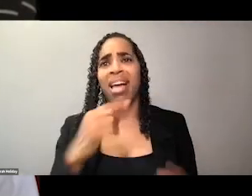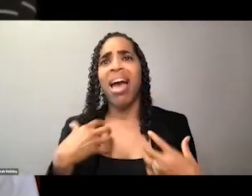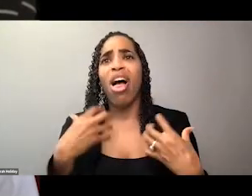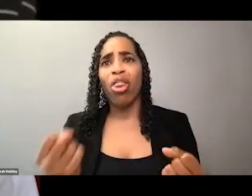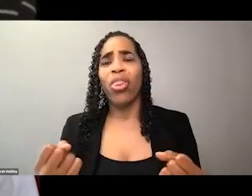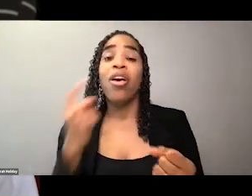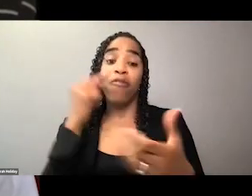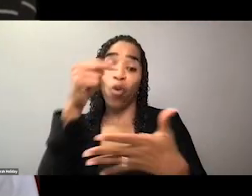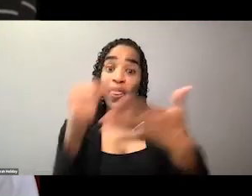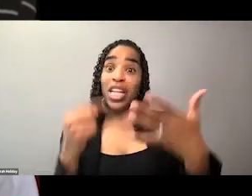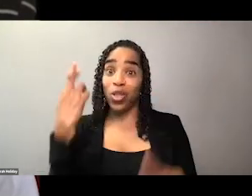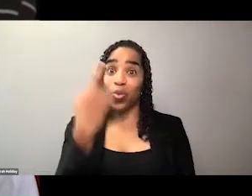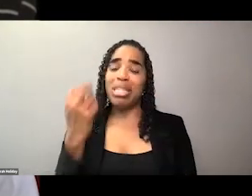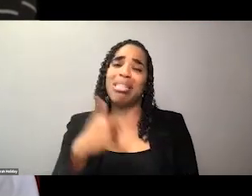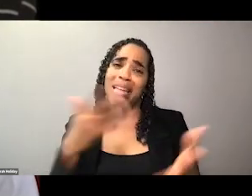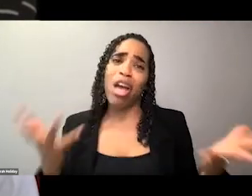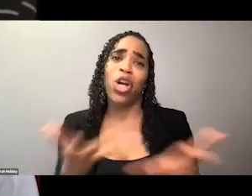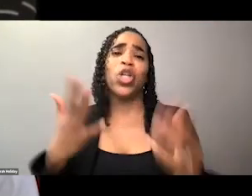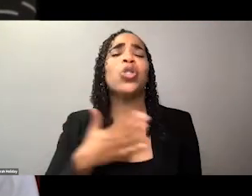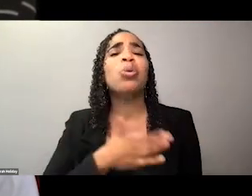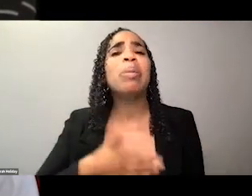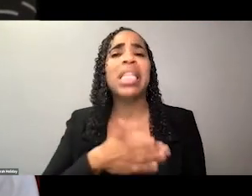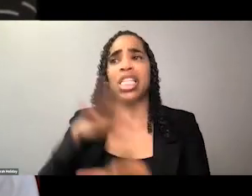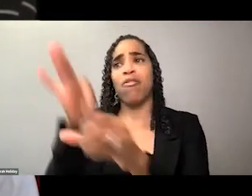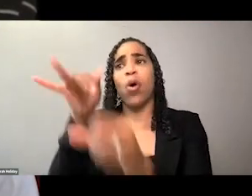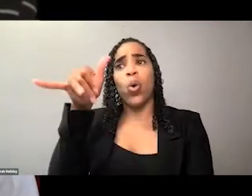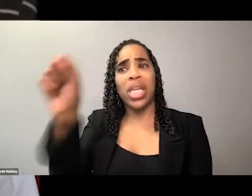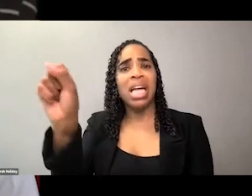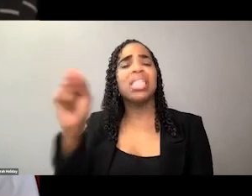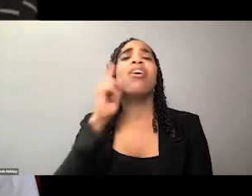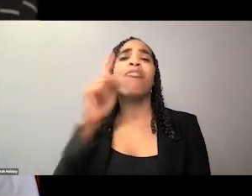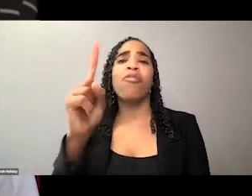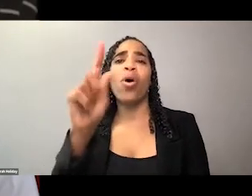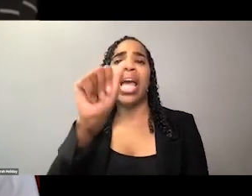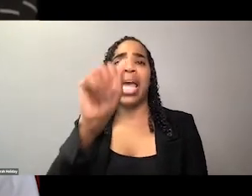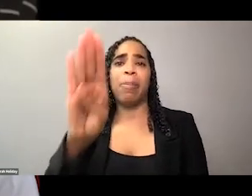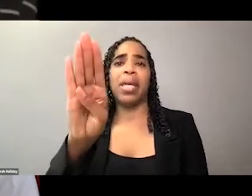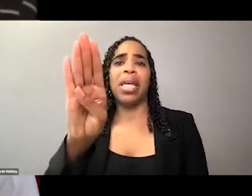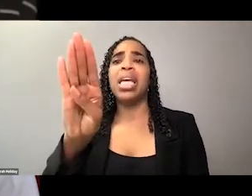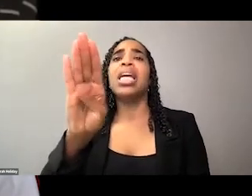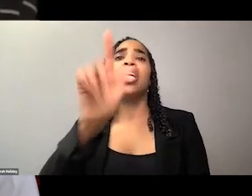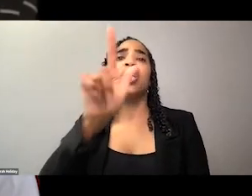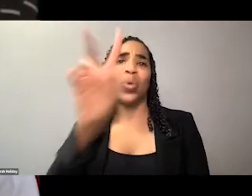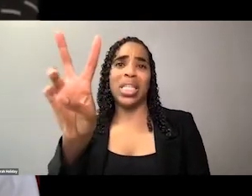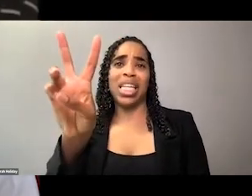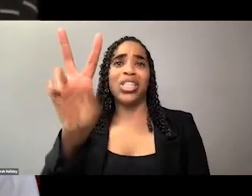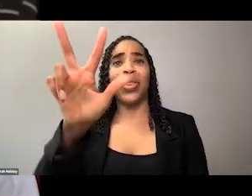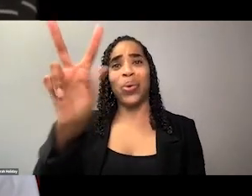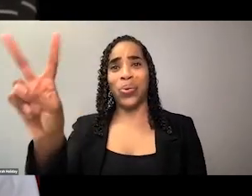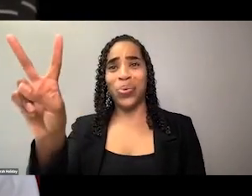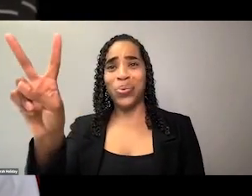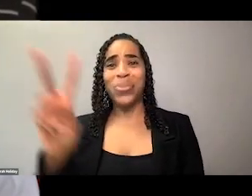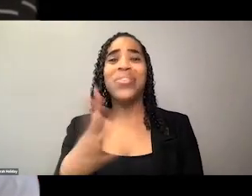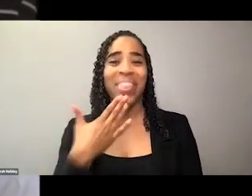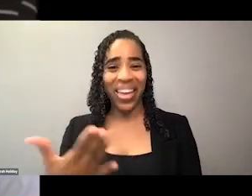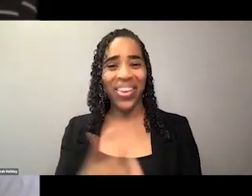For all these reasons, I urge your yes vote for AB 2632. Thank you.